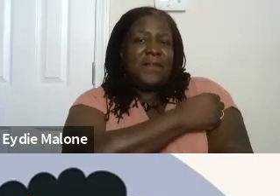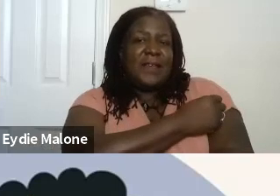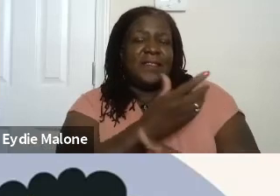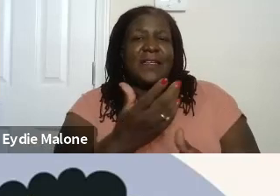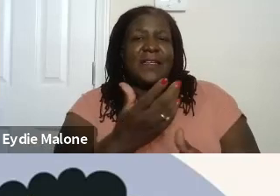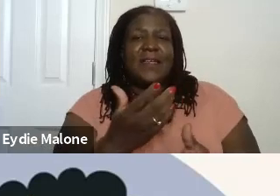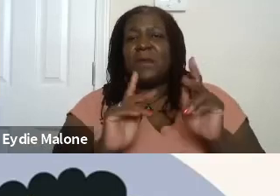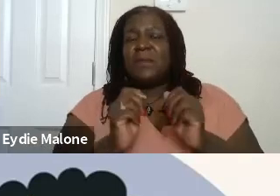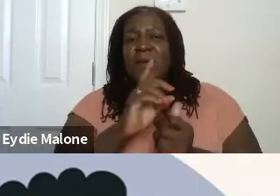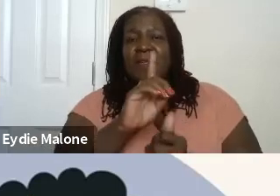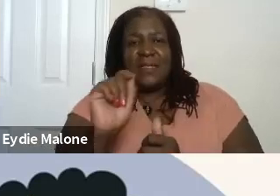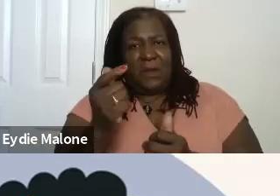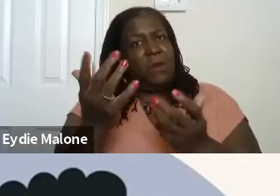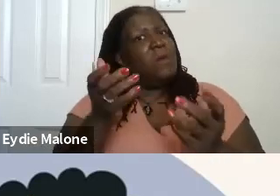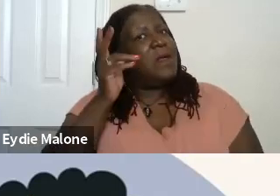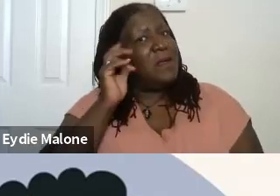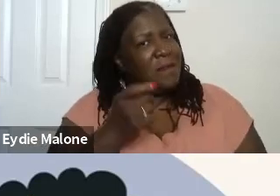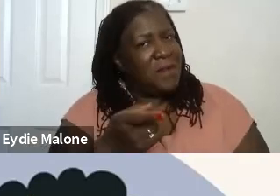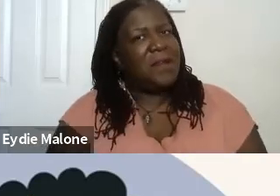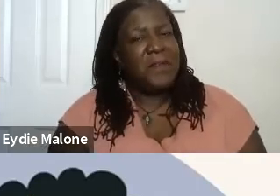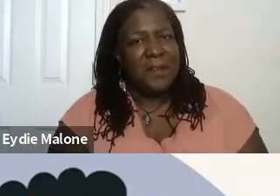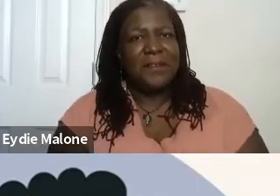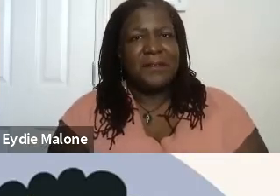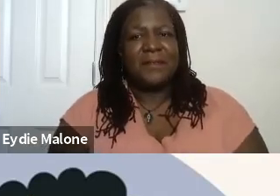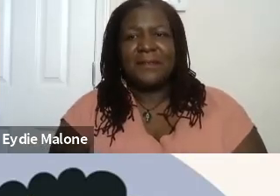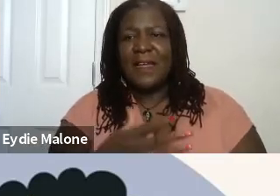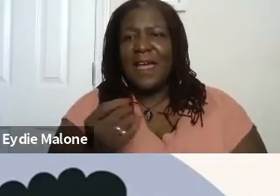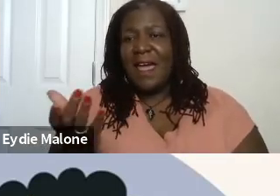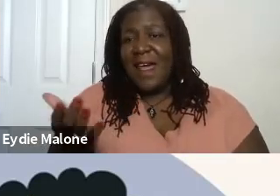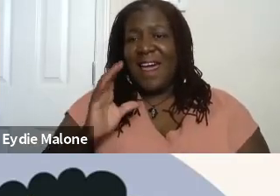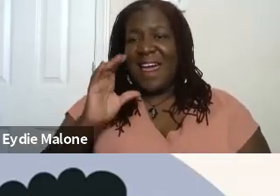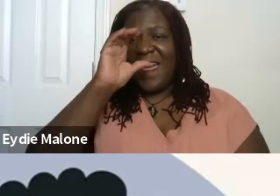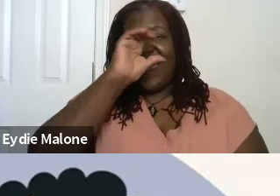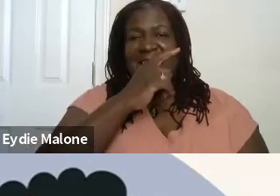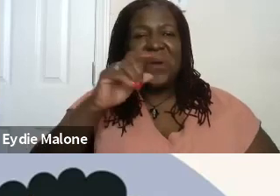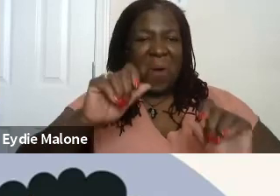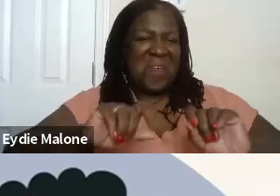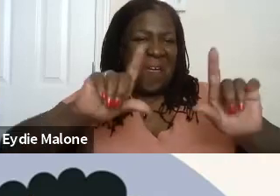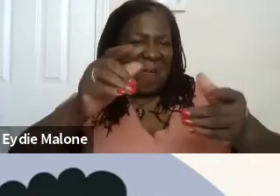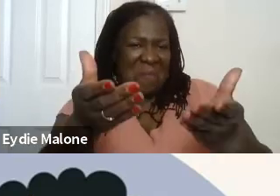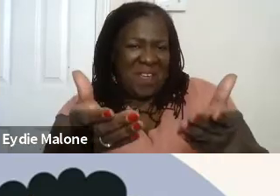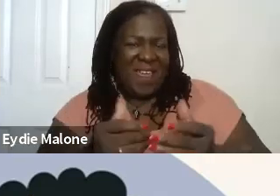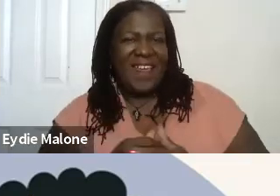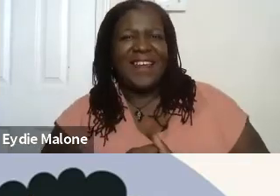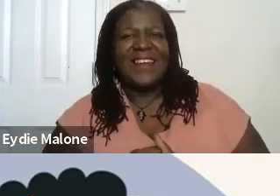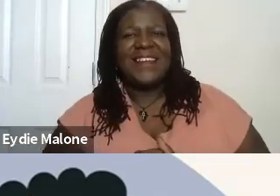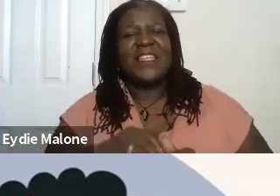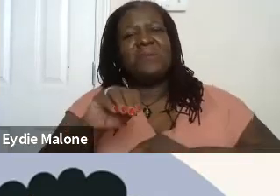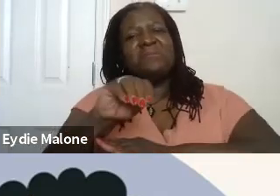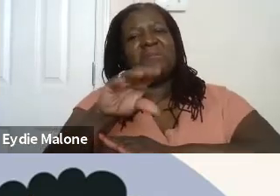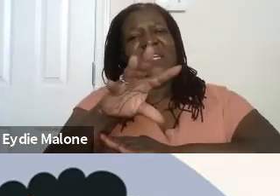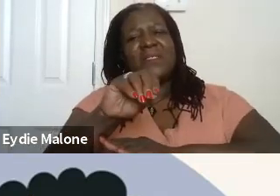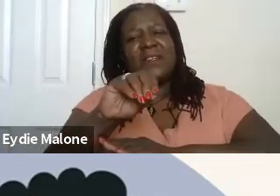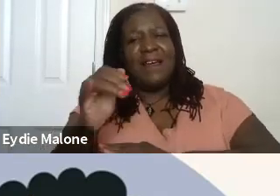hear from you. And, yes, we have that up now. So feel free to take a snapshot of that or